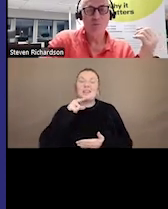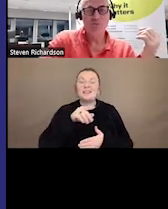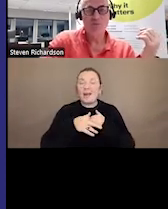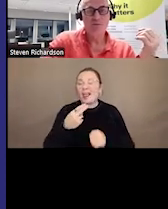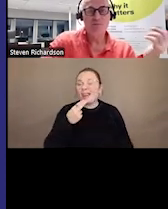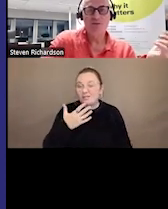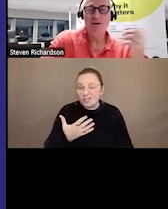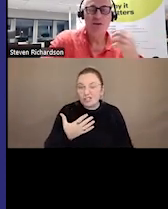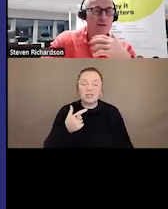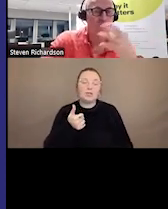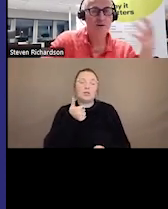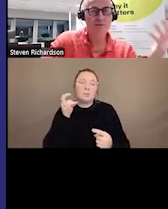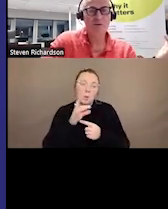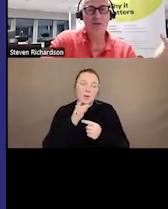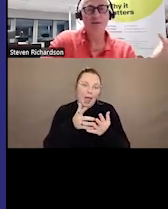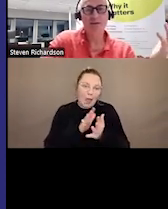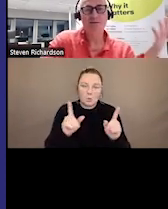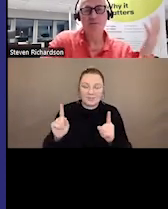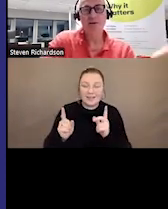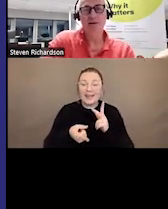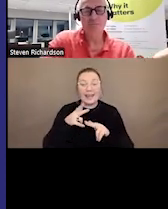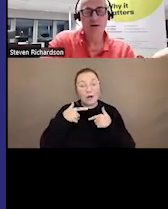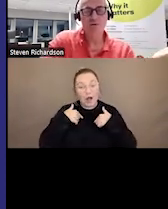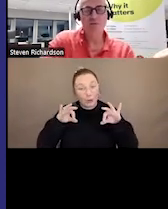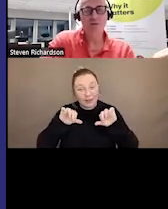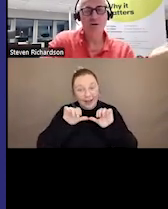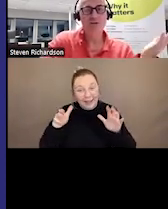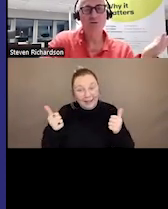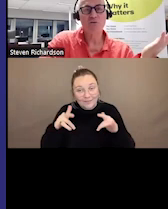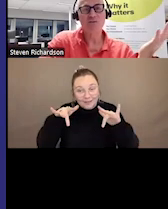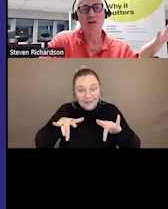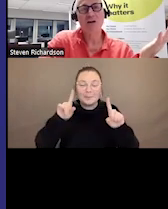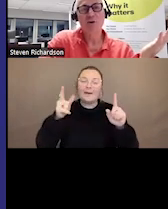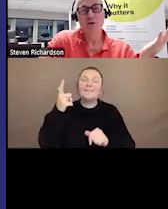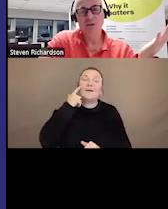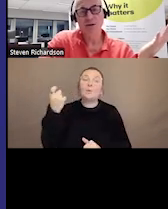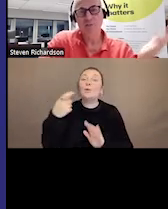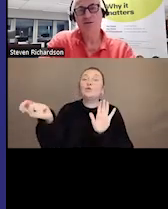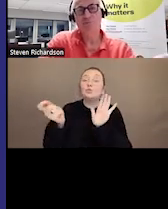importance of leveraging. If I haven't been clear, it is about finding donors who can make a pledge